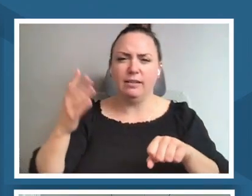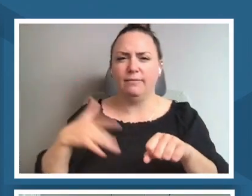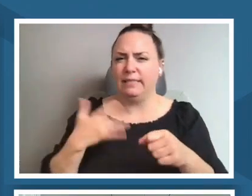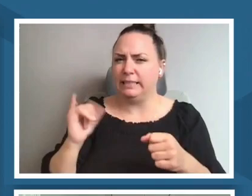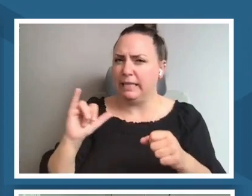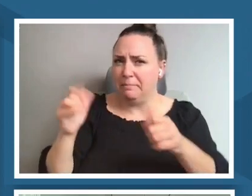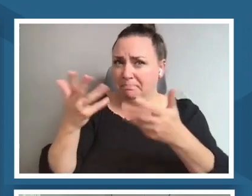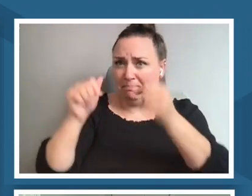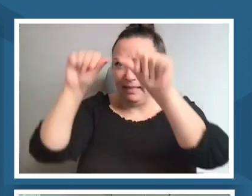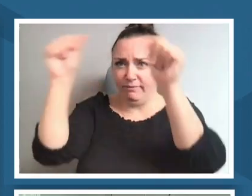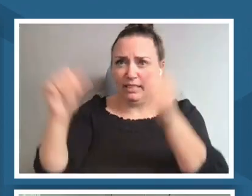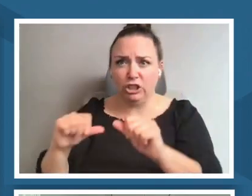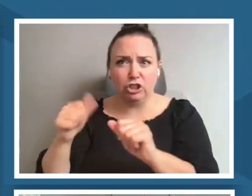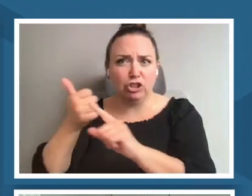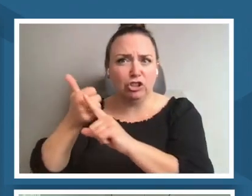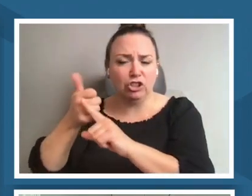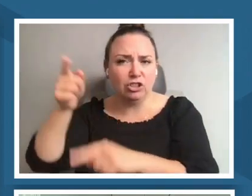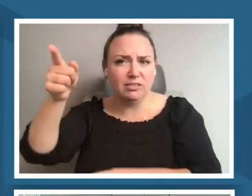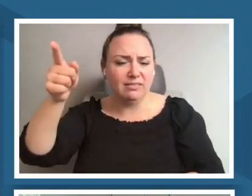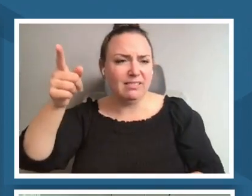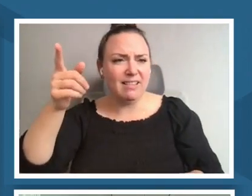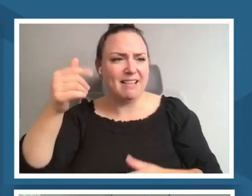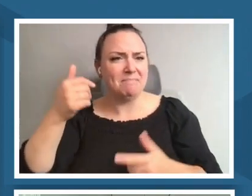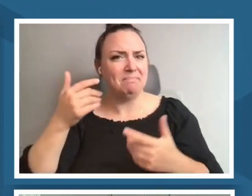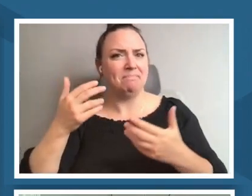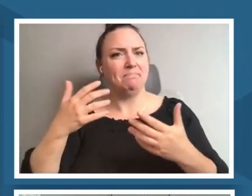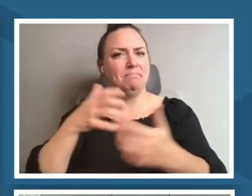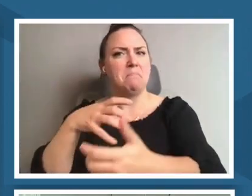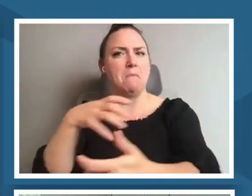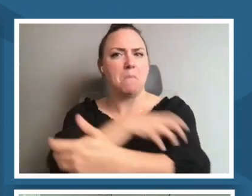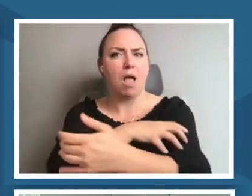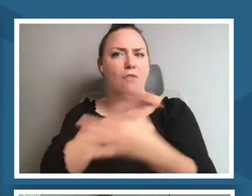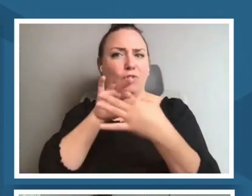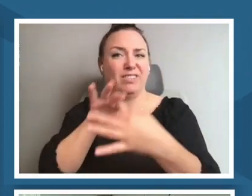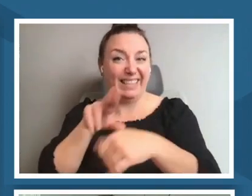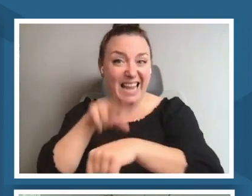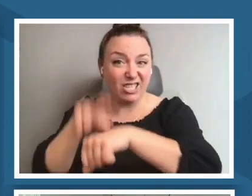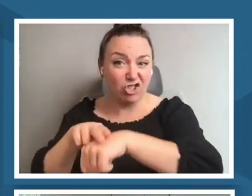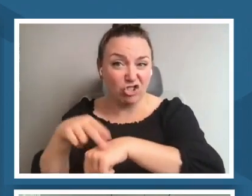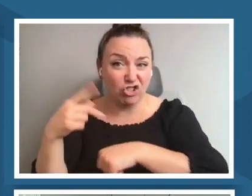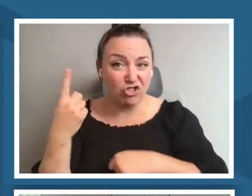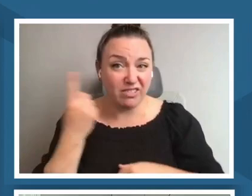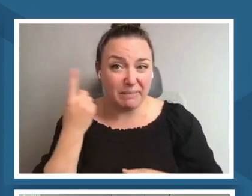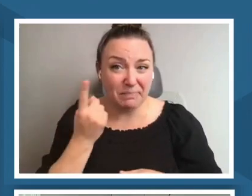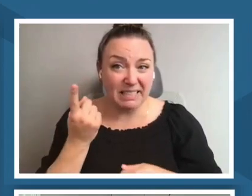has some kind of nature power that i